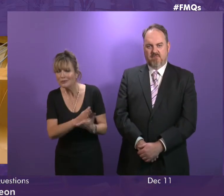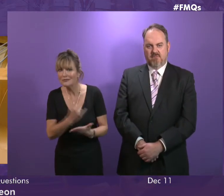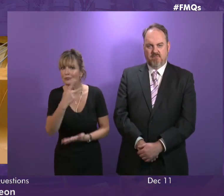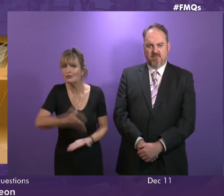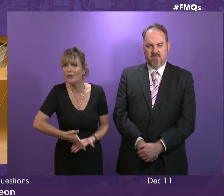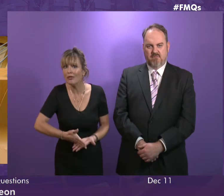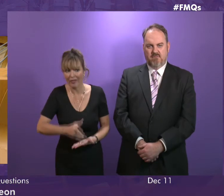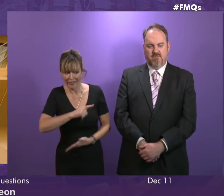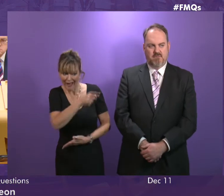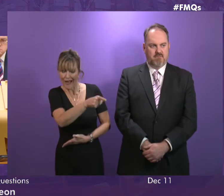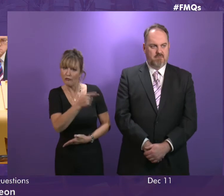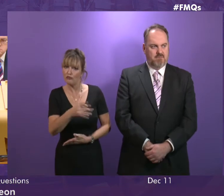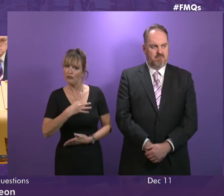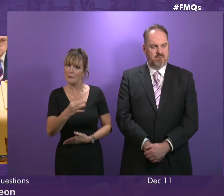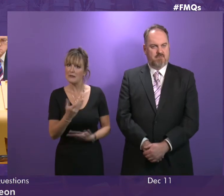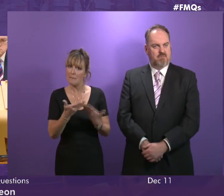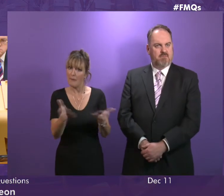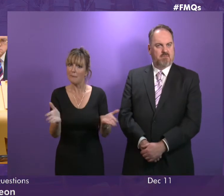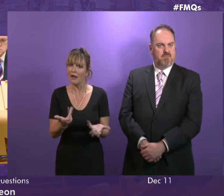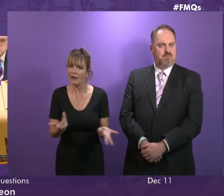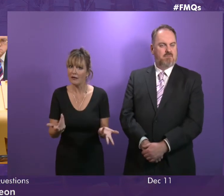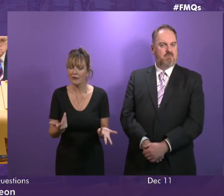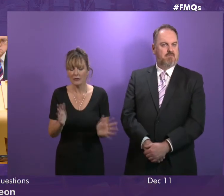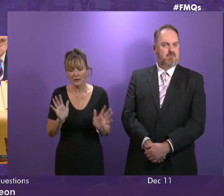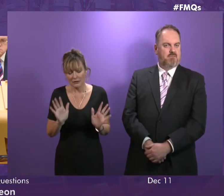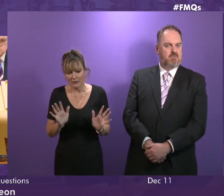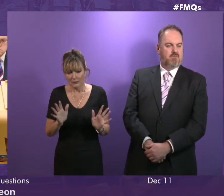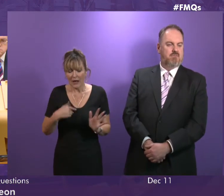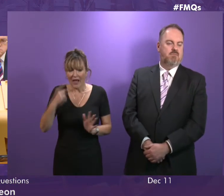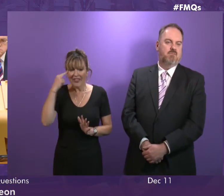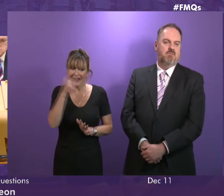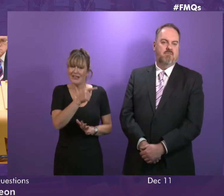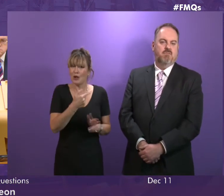the public happens.